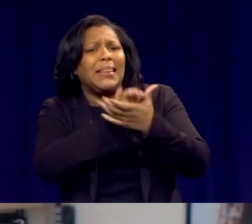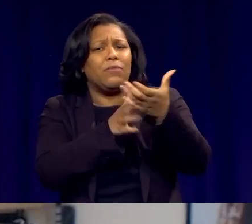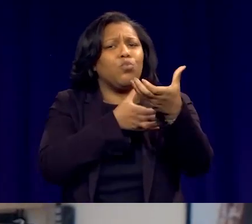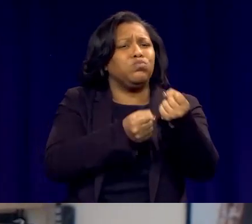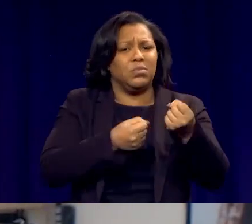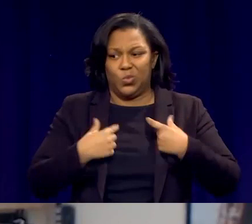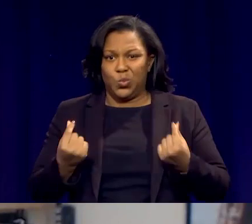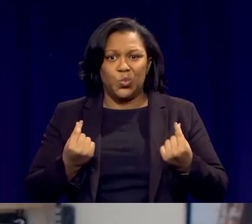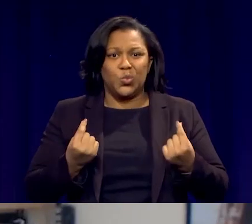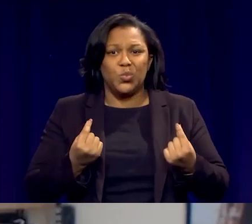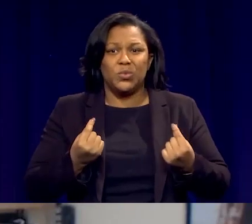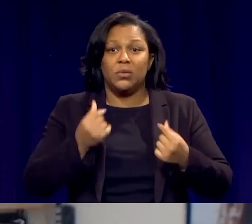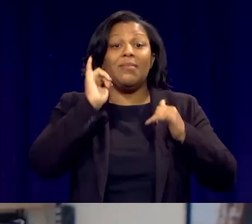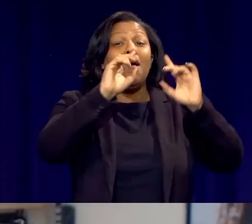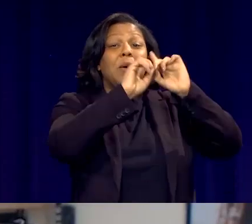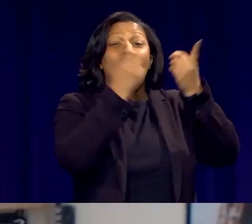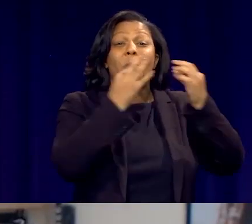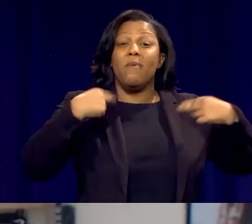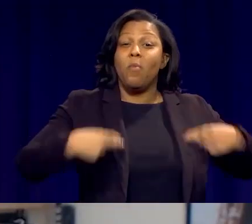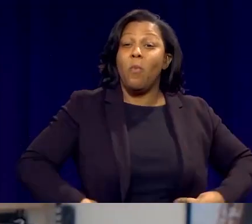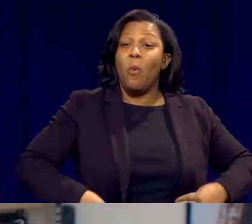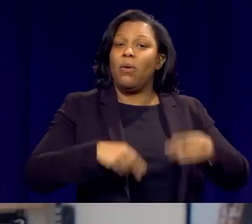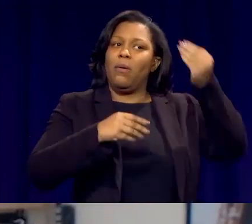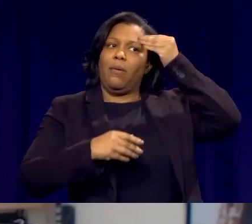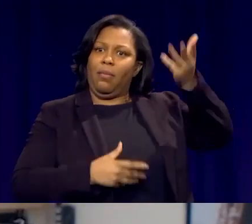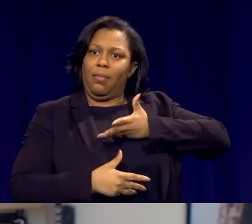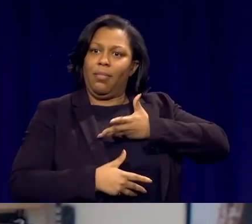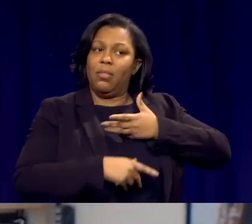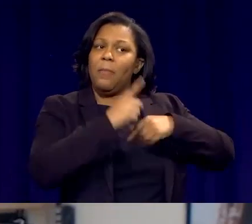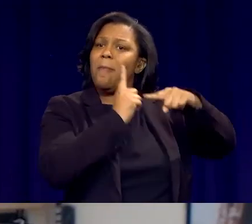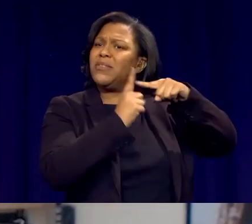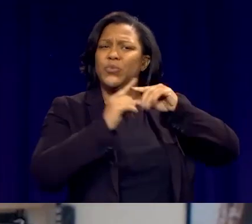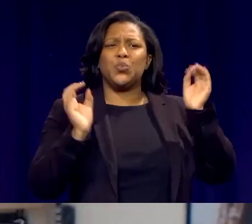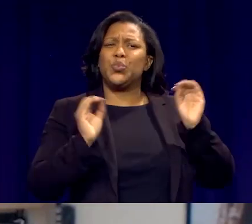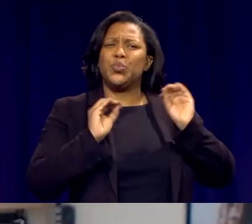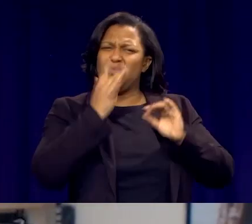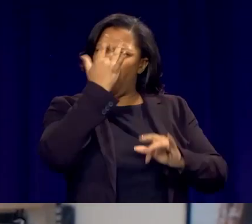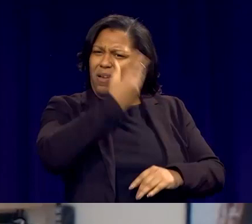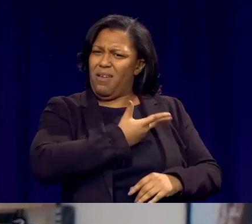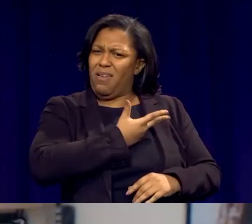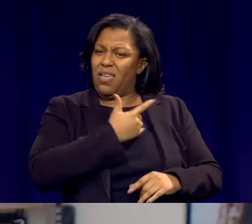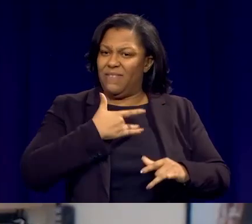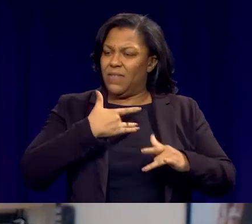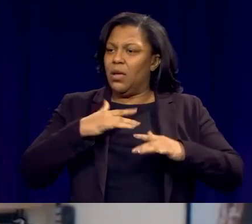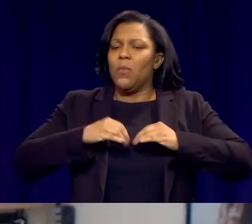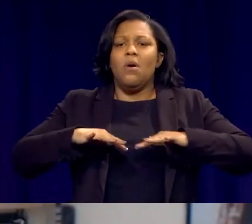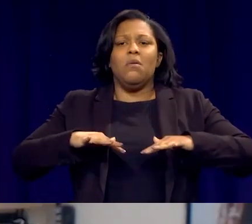It was difficult to know who to believe. Did they say that simply to calm my nerves and the nerves of other workers